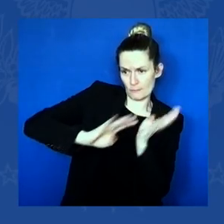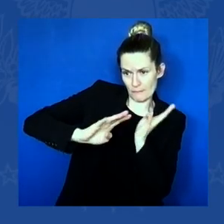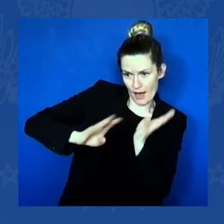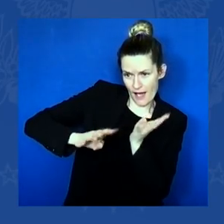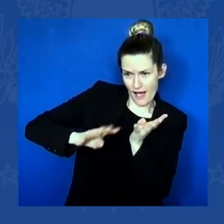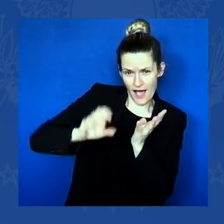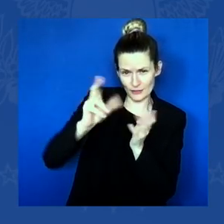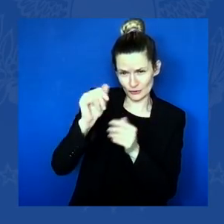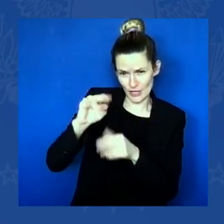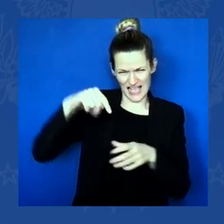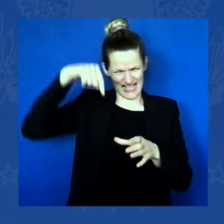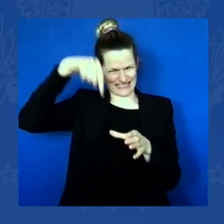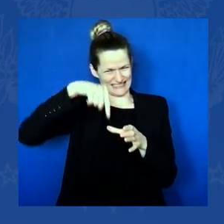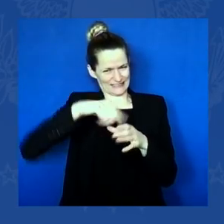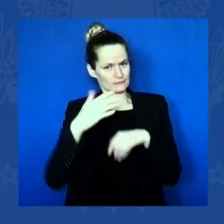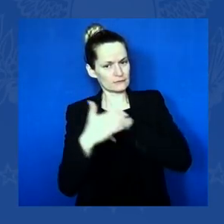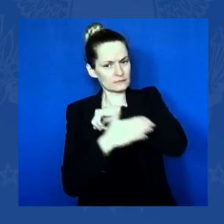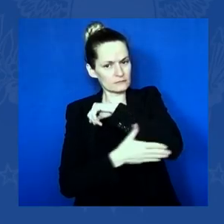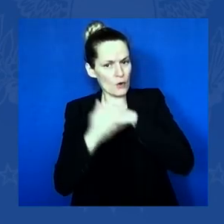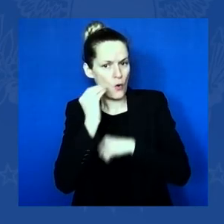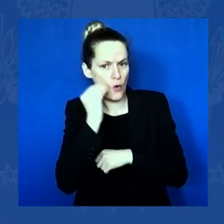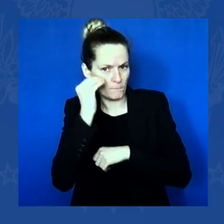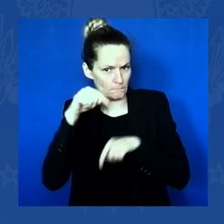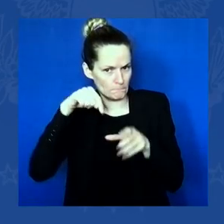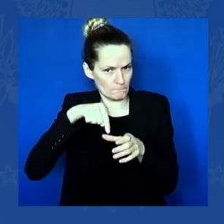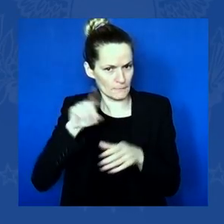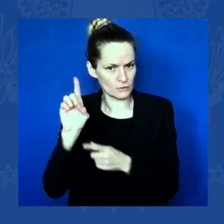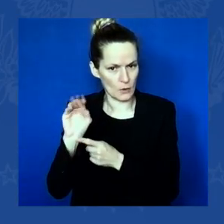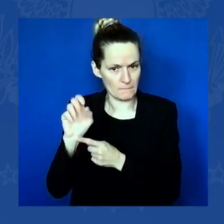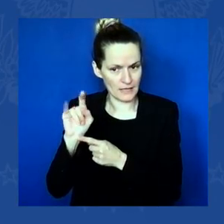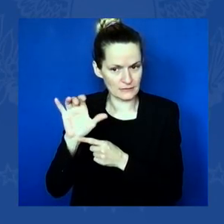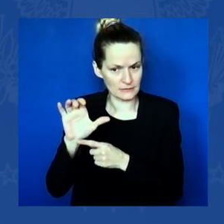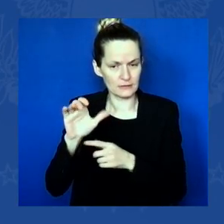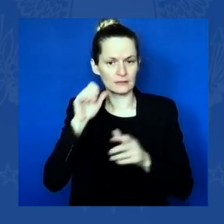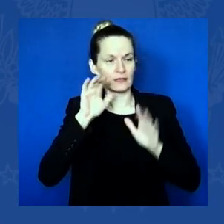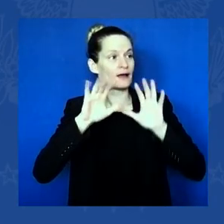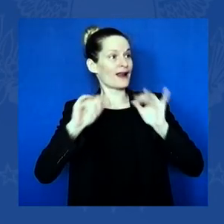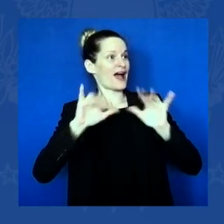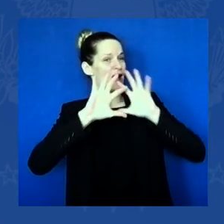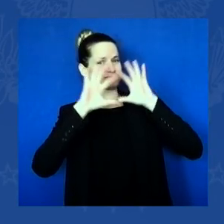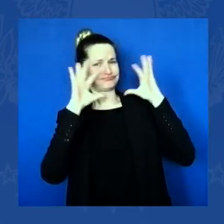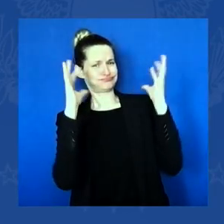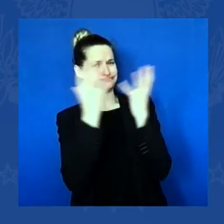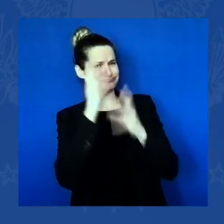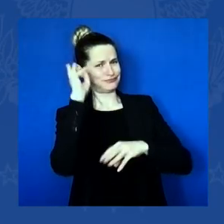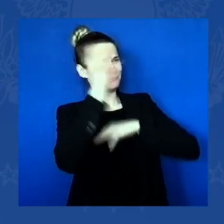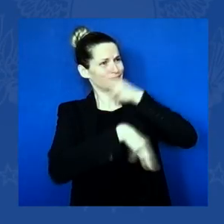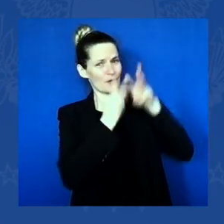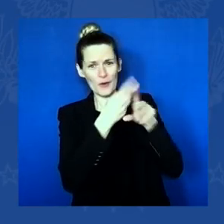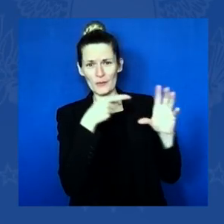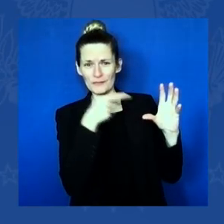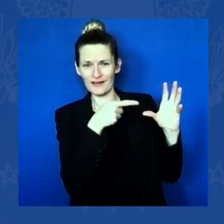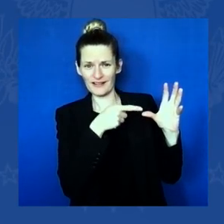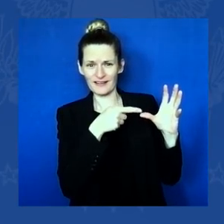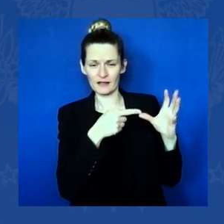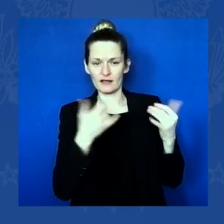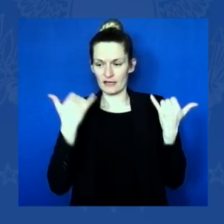Last month, we launched an early warning system to help get ahead of the global supply chain disruptions from --